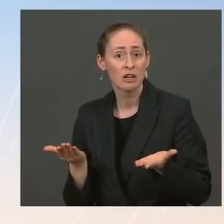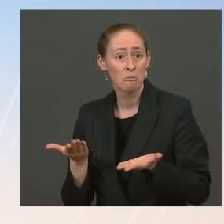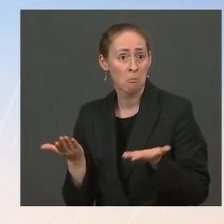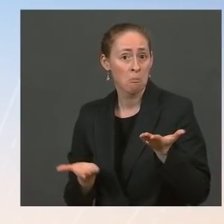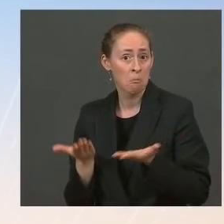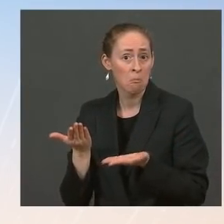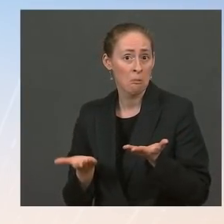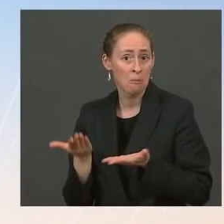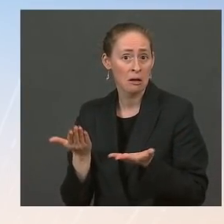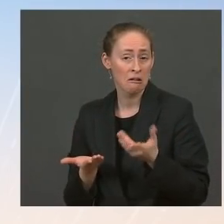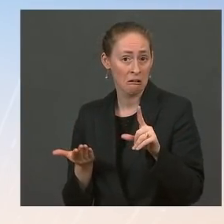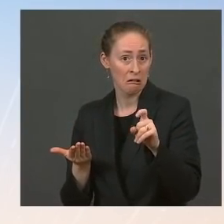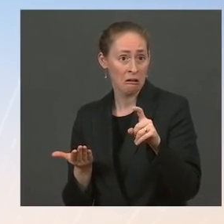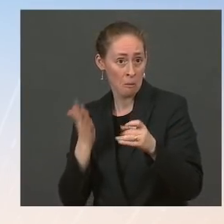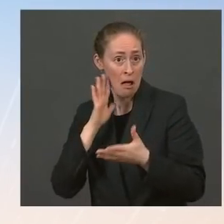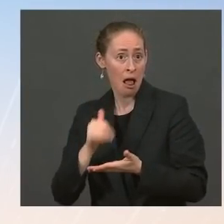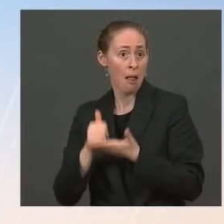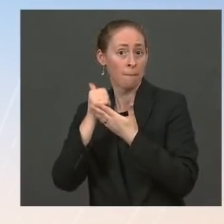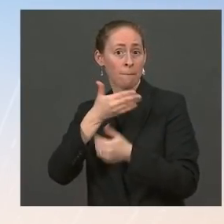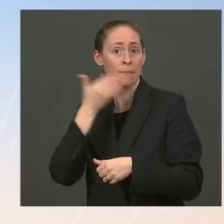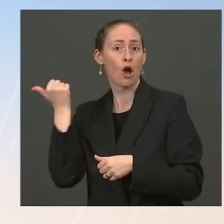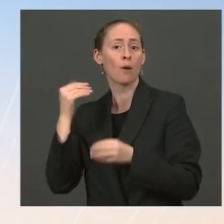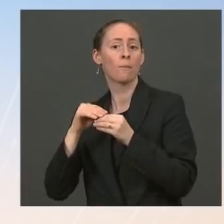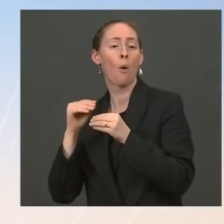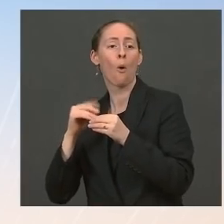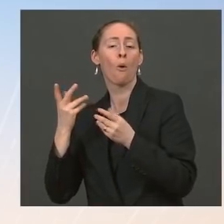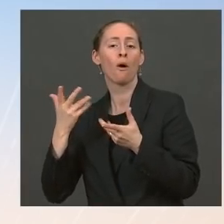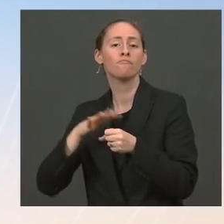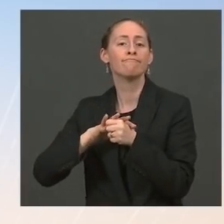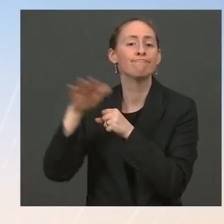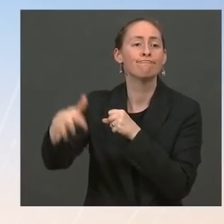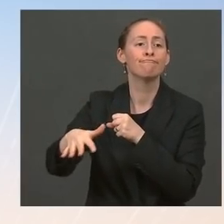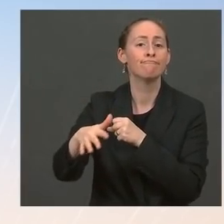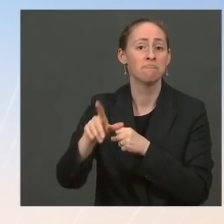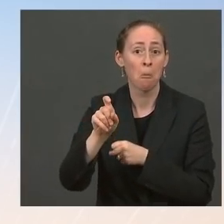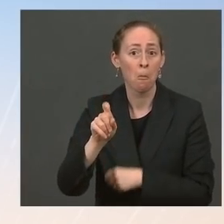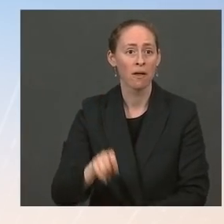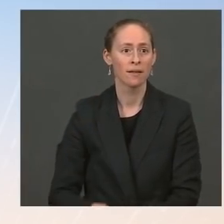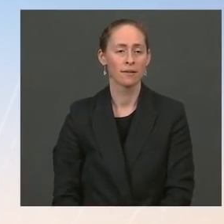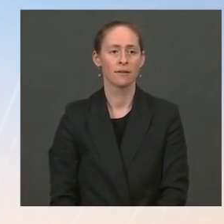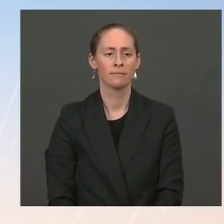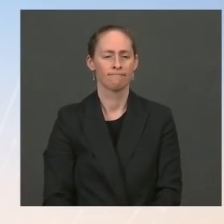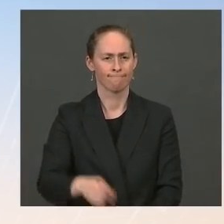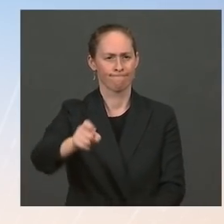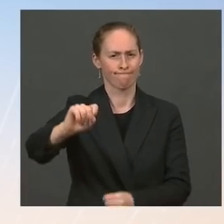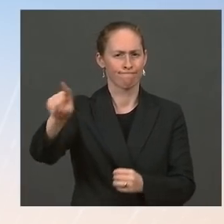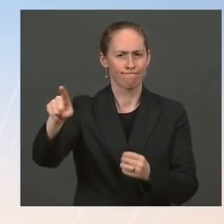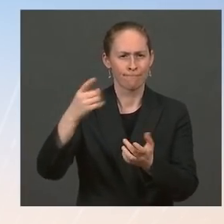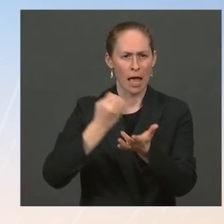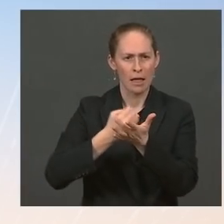the administration is taking seriously? Ms. Psaki: I'd have to talk to our economic team of whether that is one of the top areas